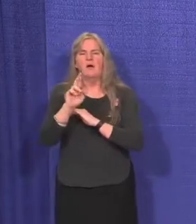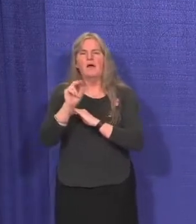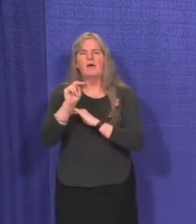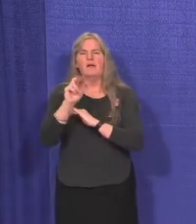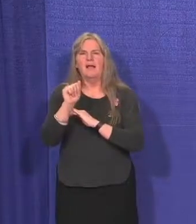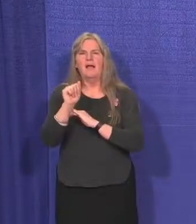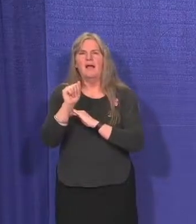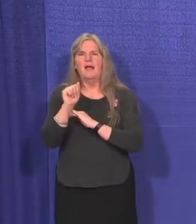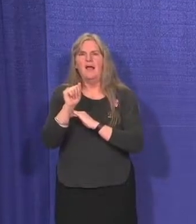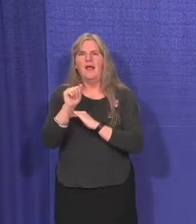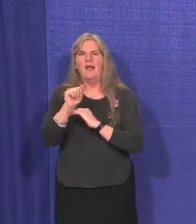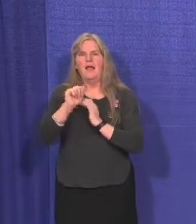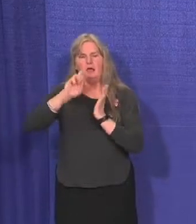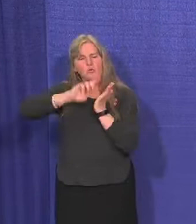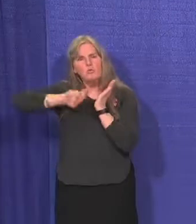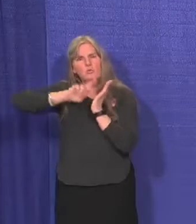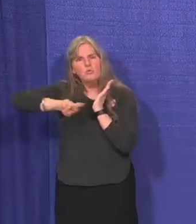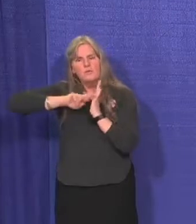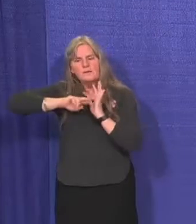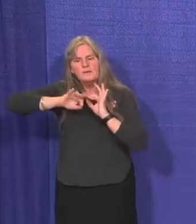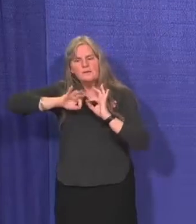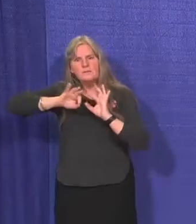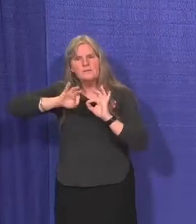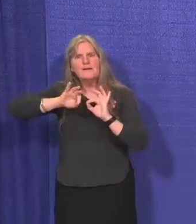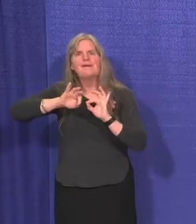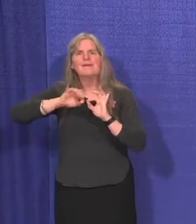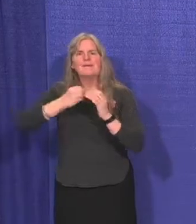will be immunizing.